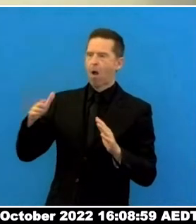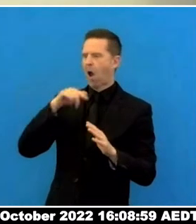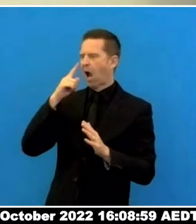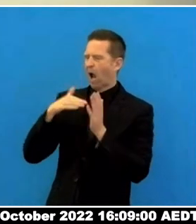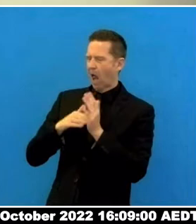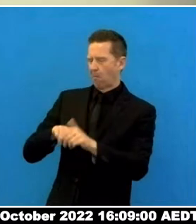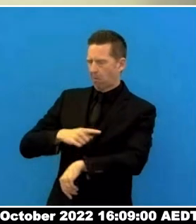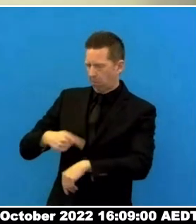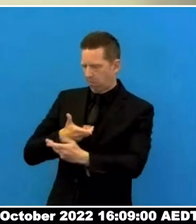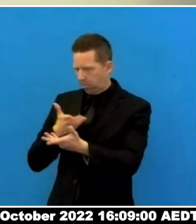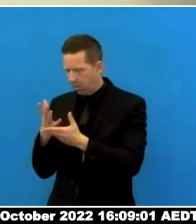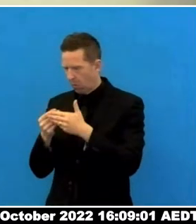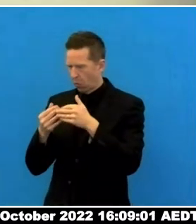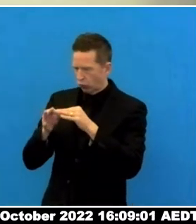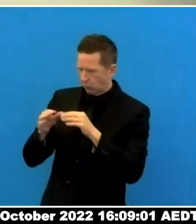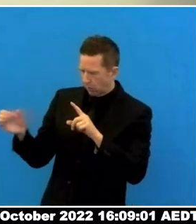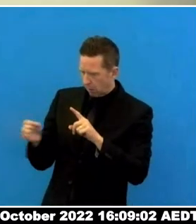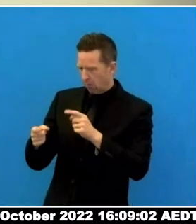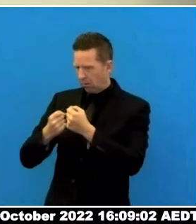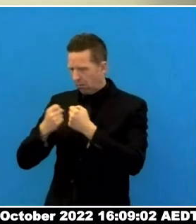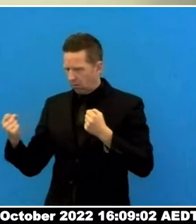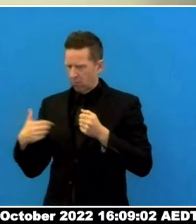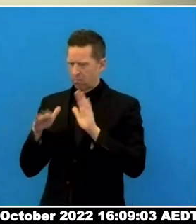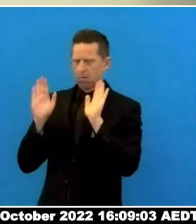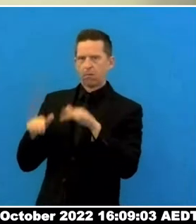So, there will be there needs to be a clear instruction.